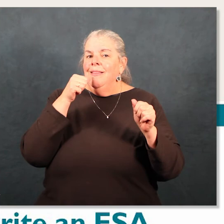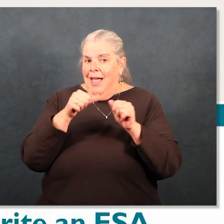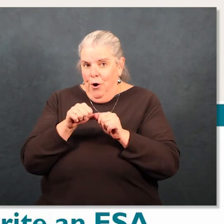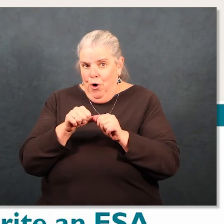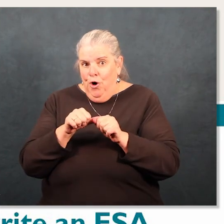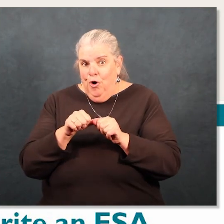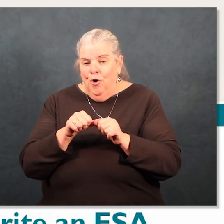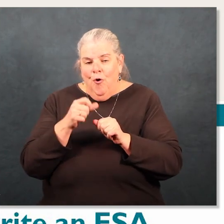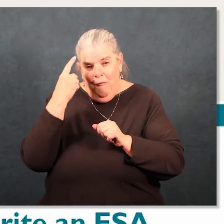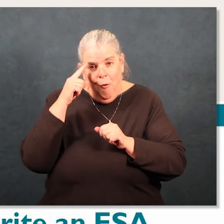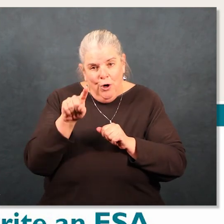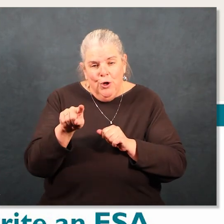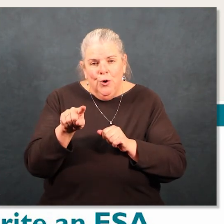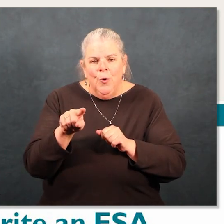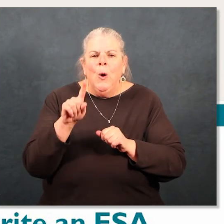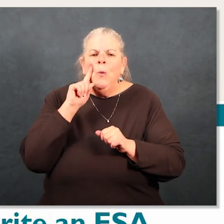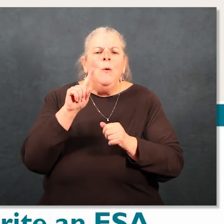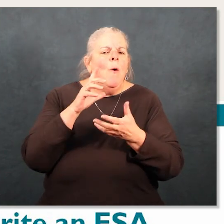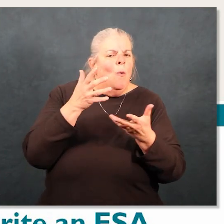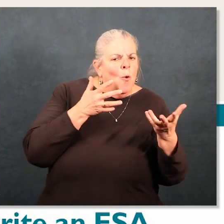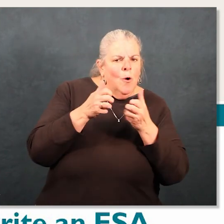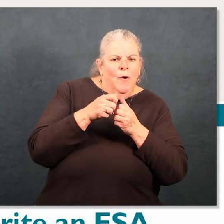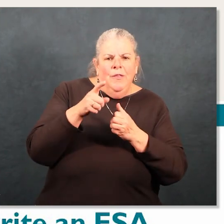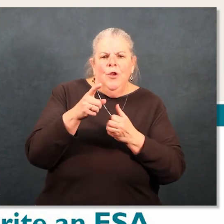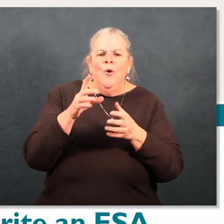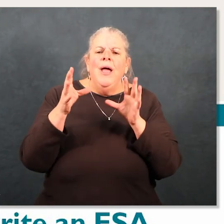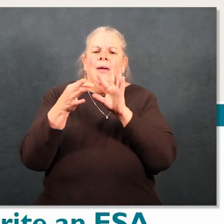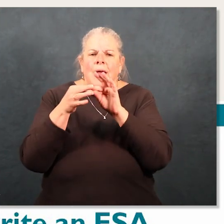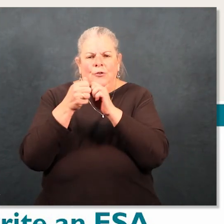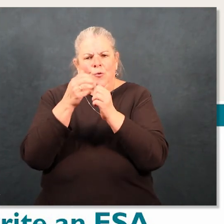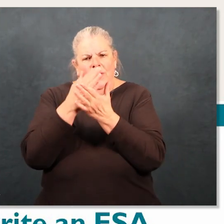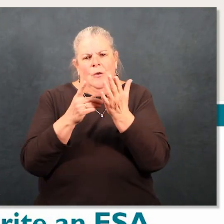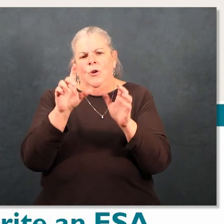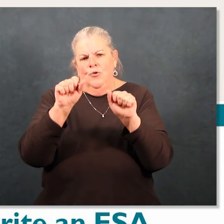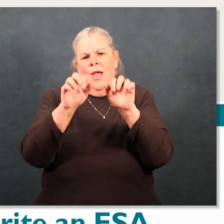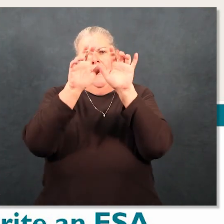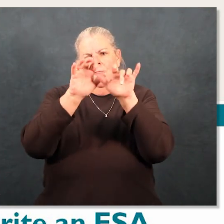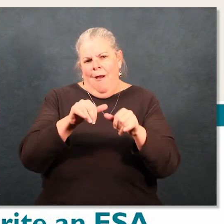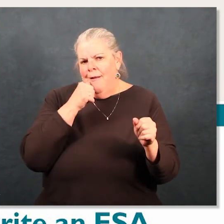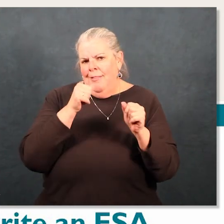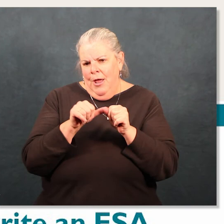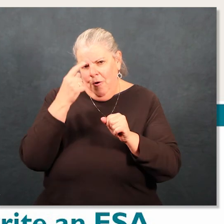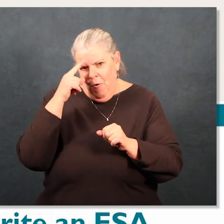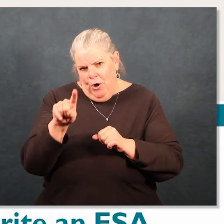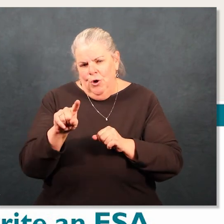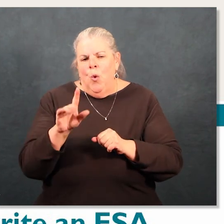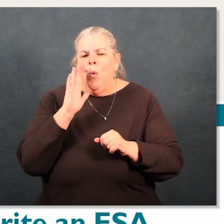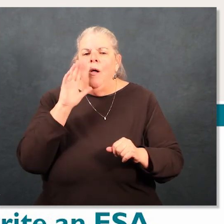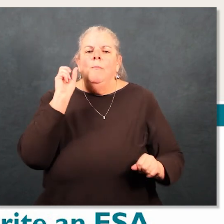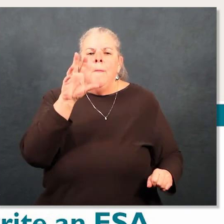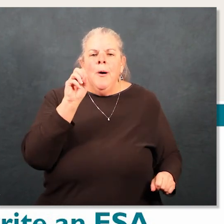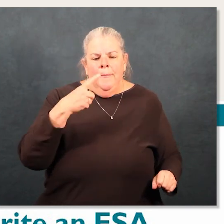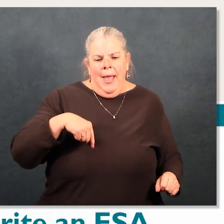and help you connect with somebody who can write a letter for you. I wanna give you our phone number so that you can contact us